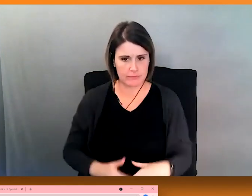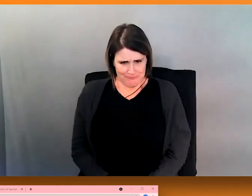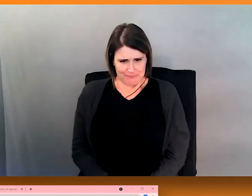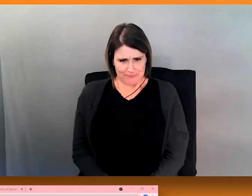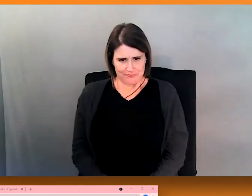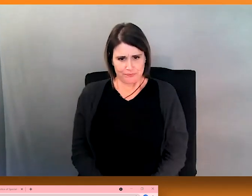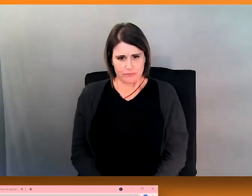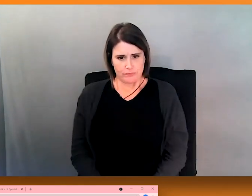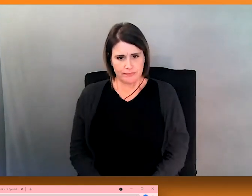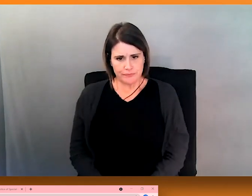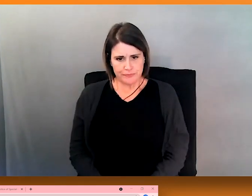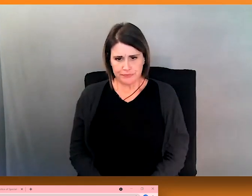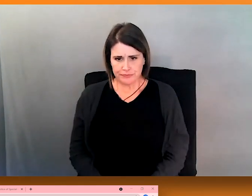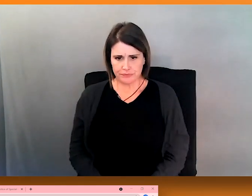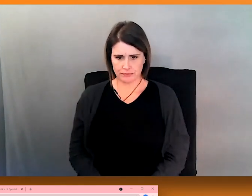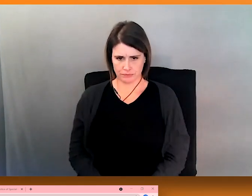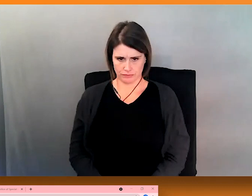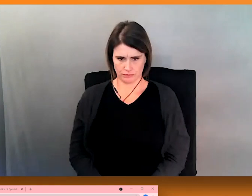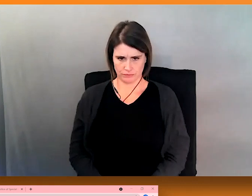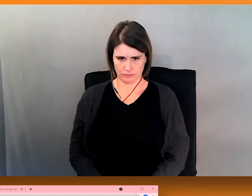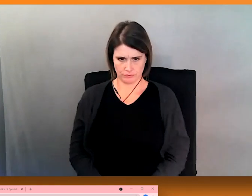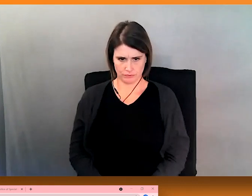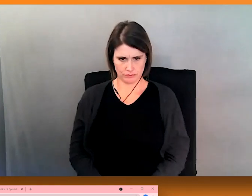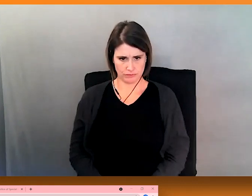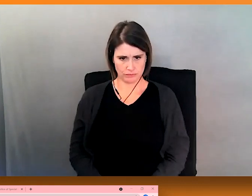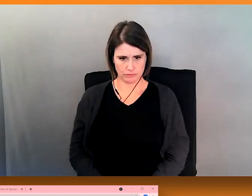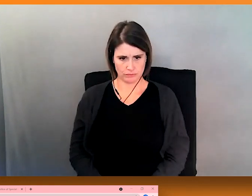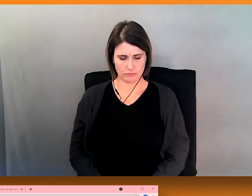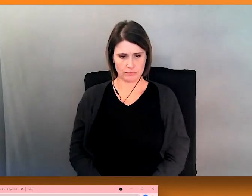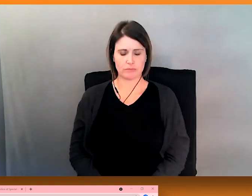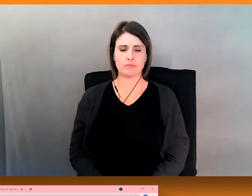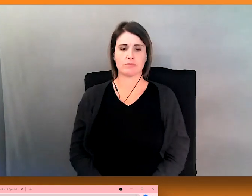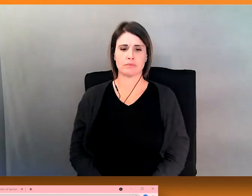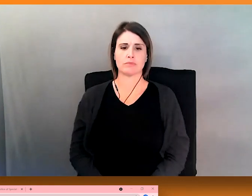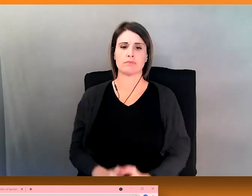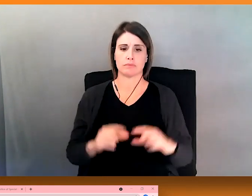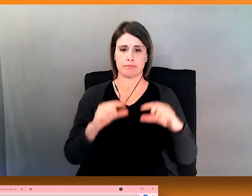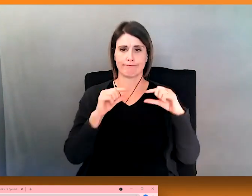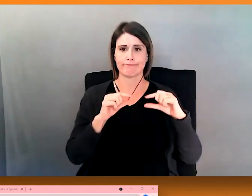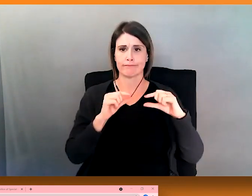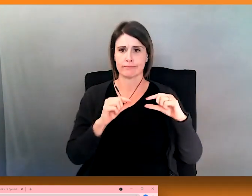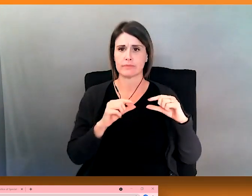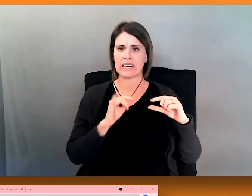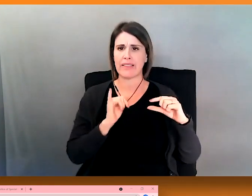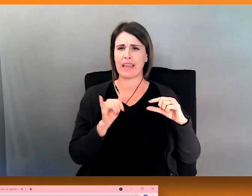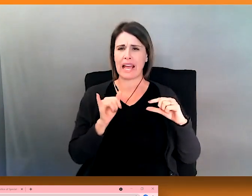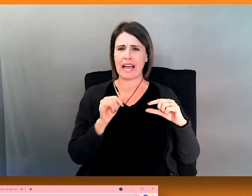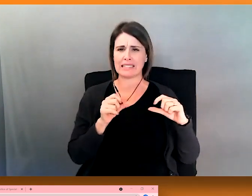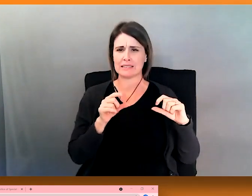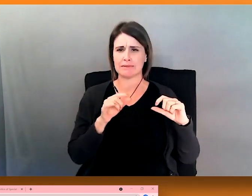Now there is a section-- section--updates.